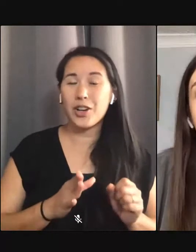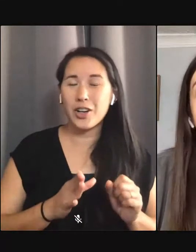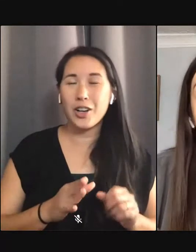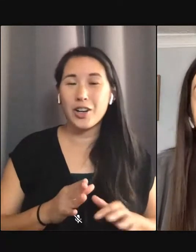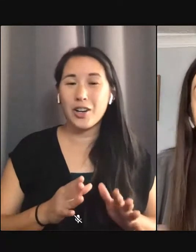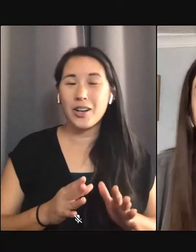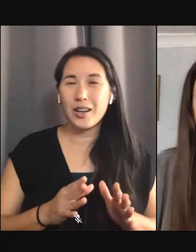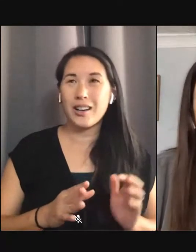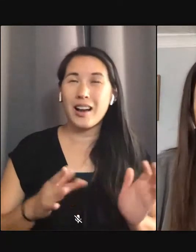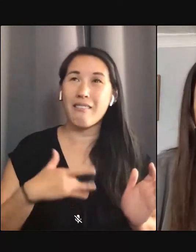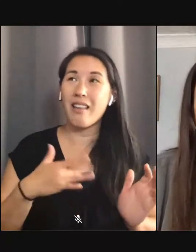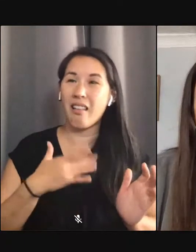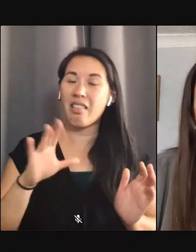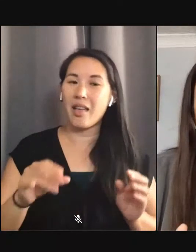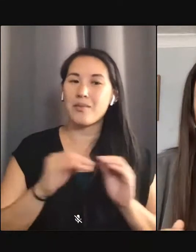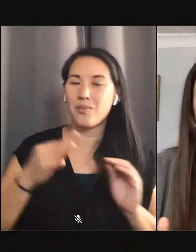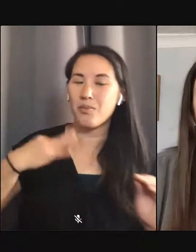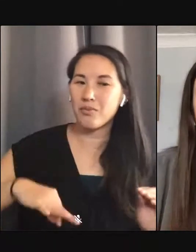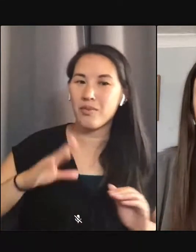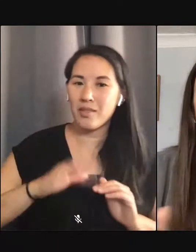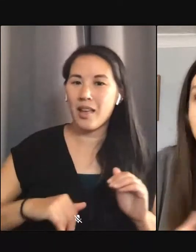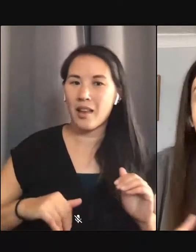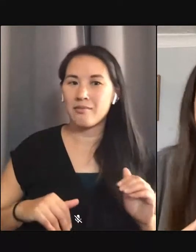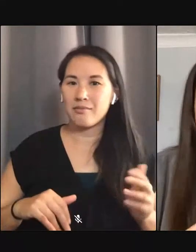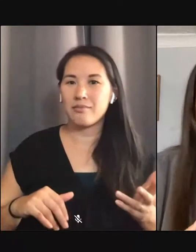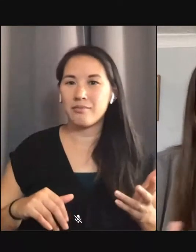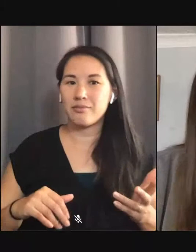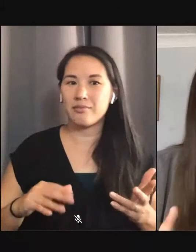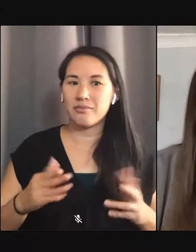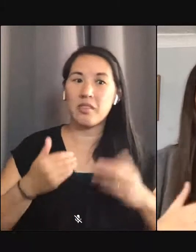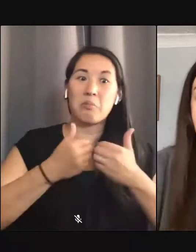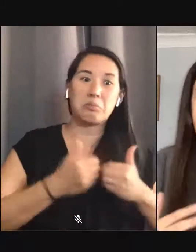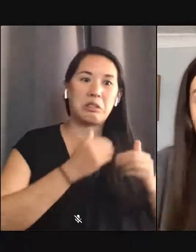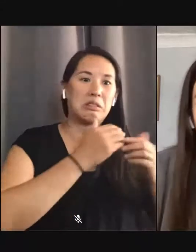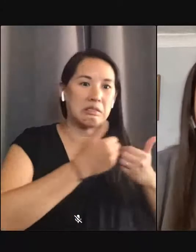i found to be more beneficial than kind of pre-segmenting and trying to seek in that way if